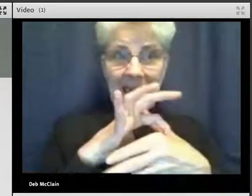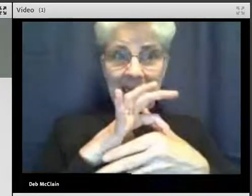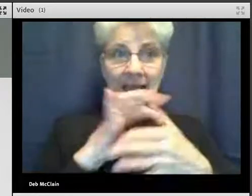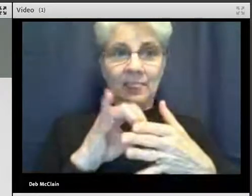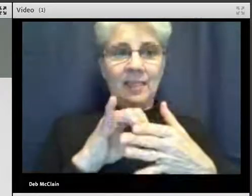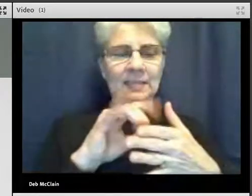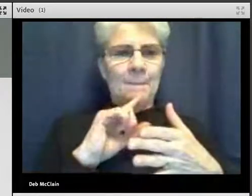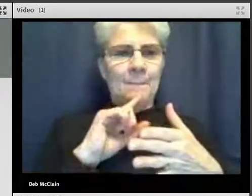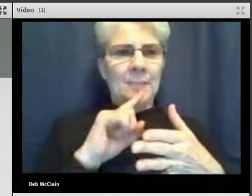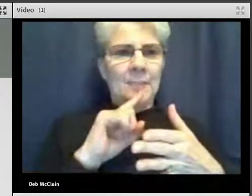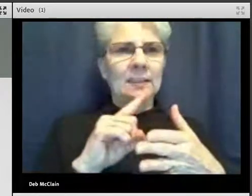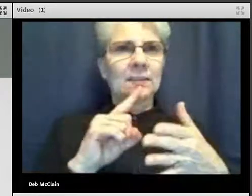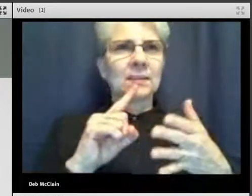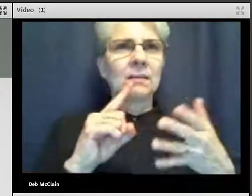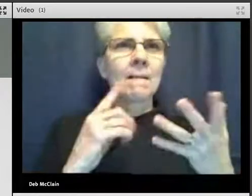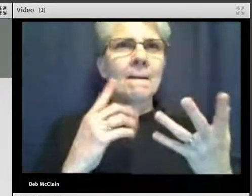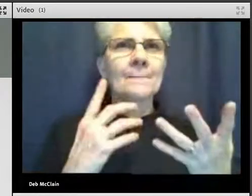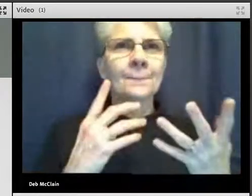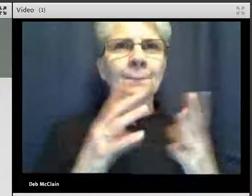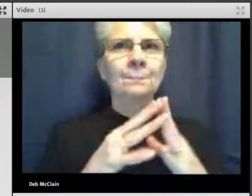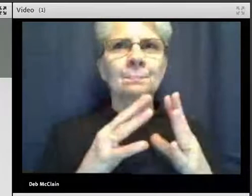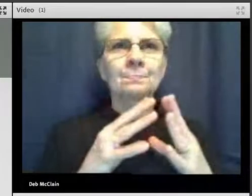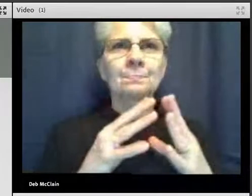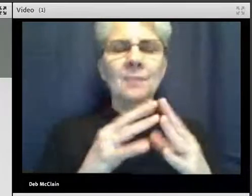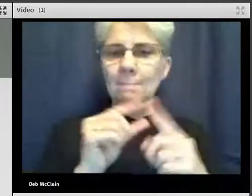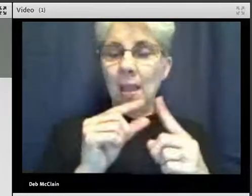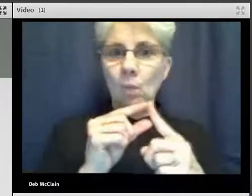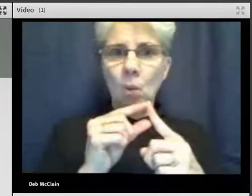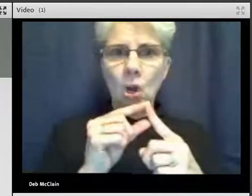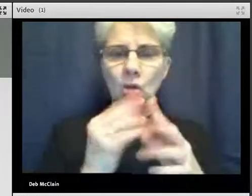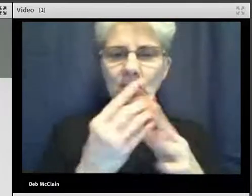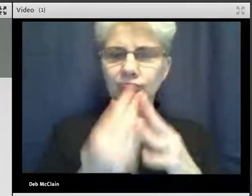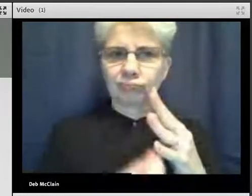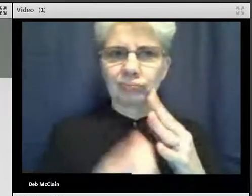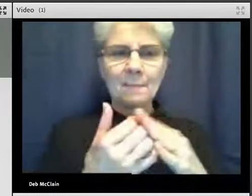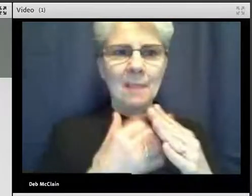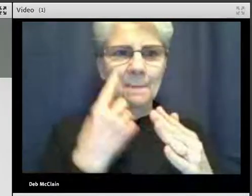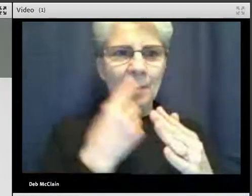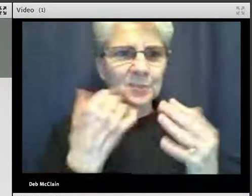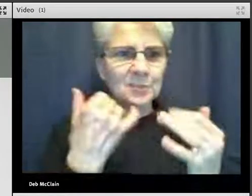that is being... My words are just not in my mouth today